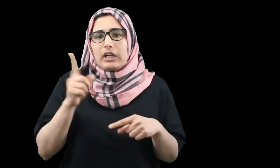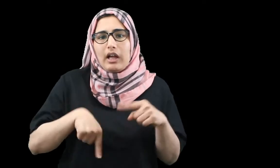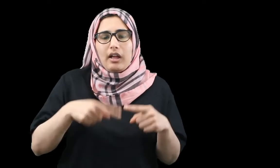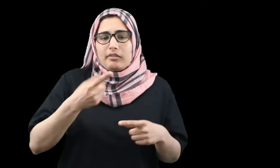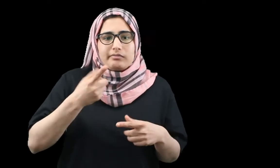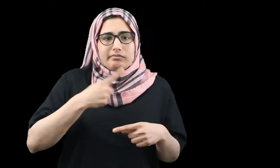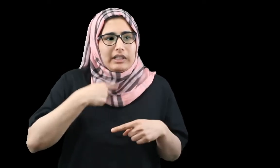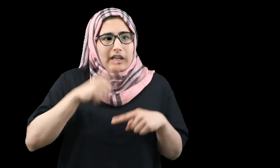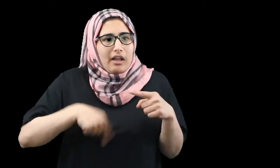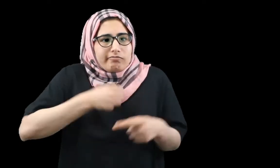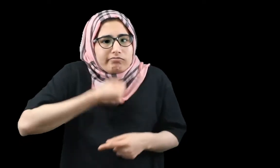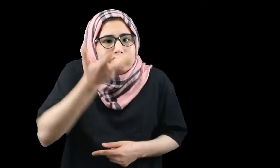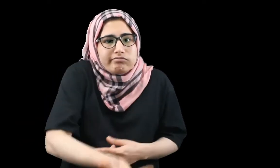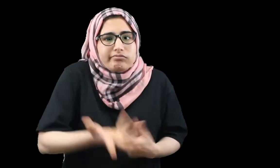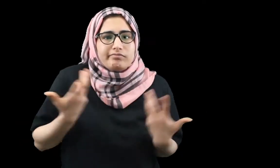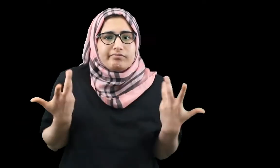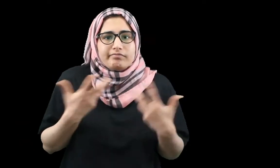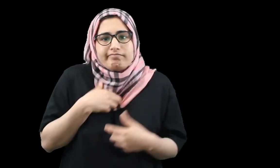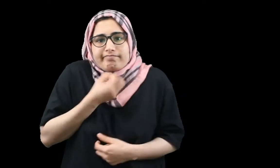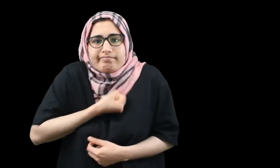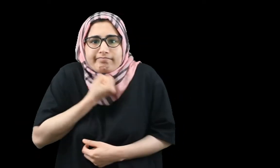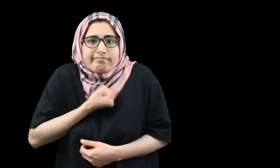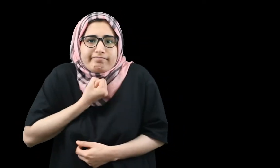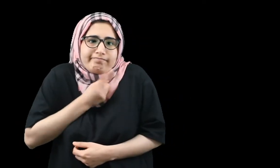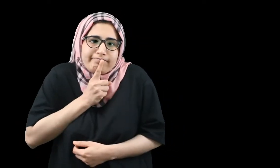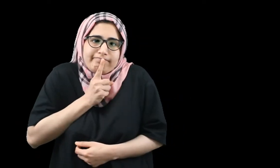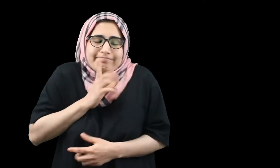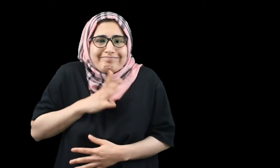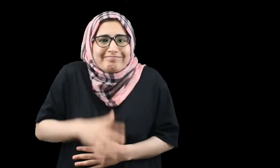I couldn't communicate to them how I was feeling.